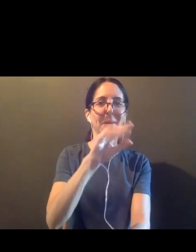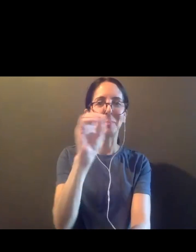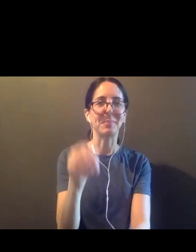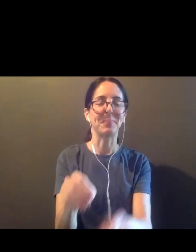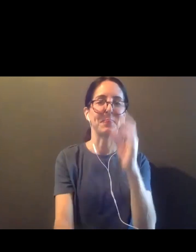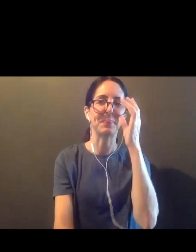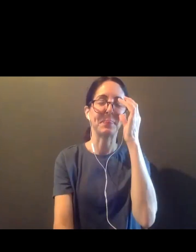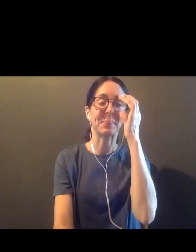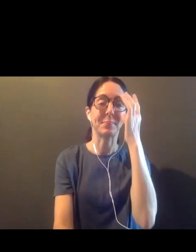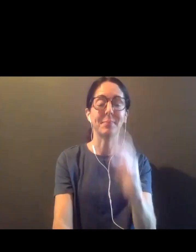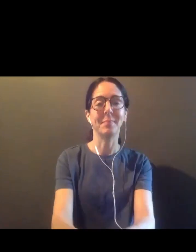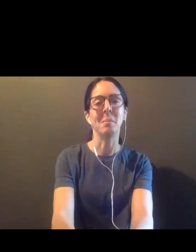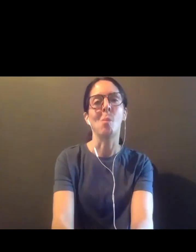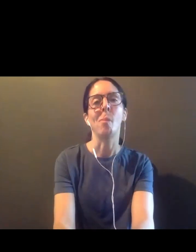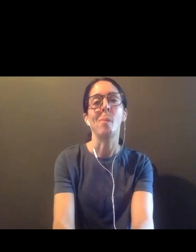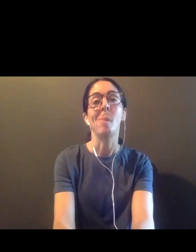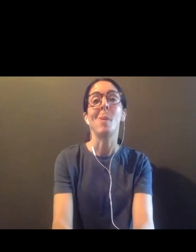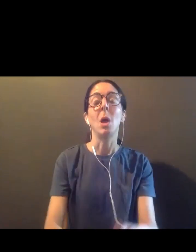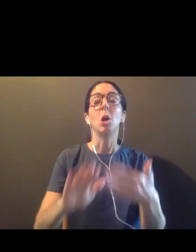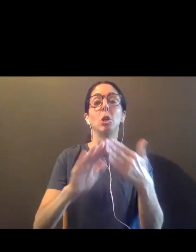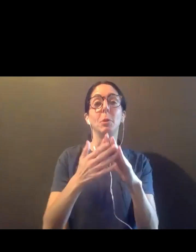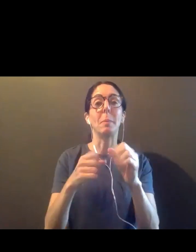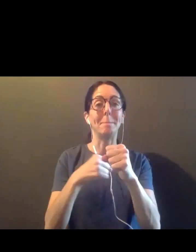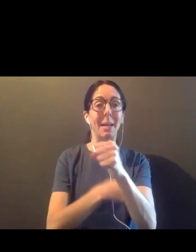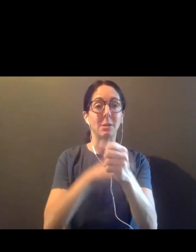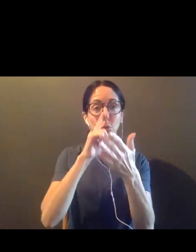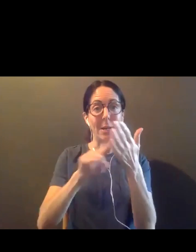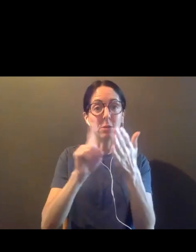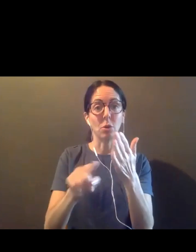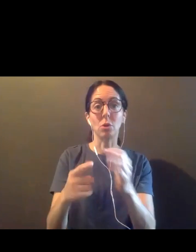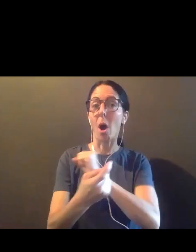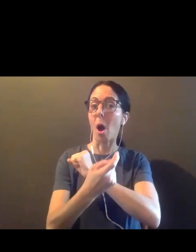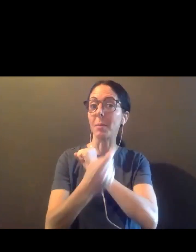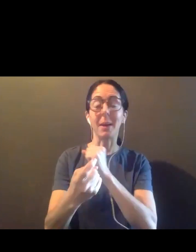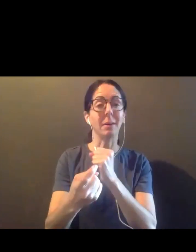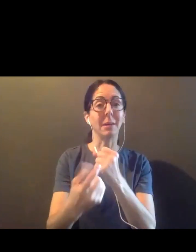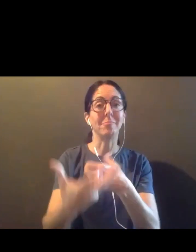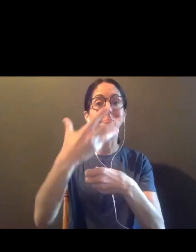At its root community-based research is participatory, so it is driven by the needs and the lived